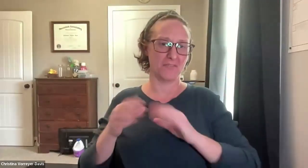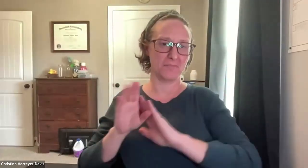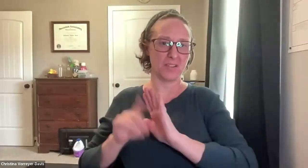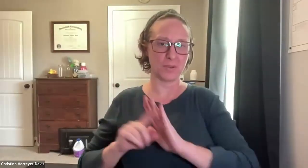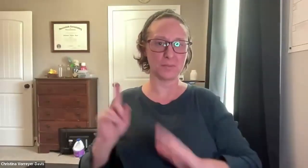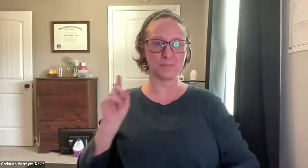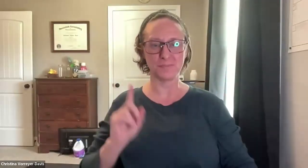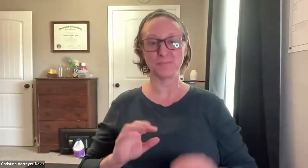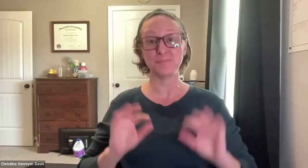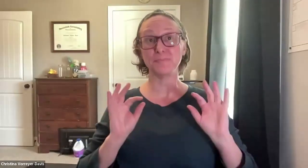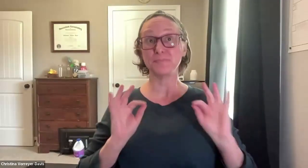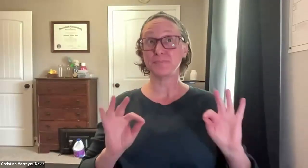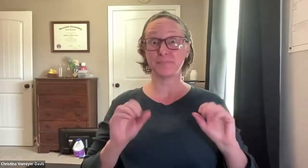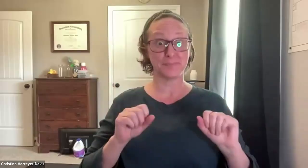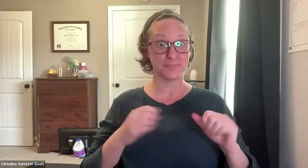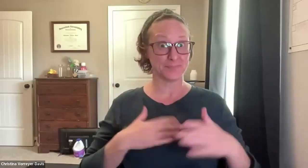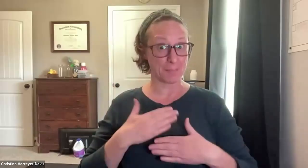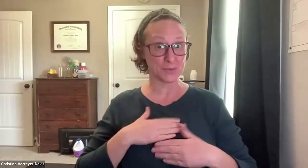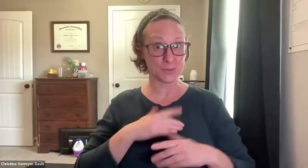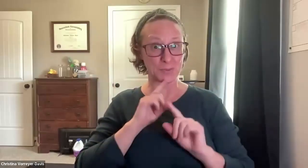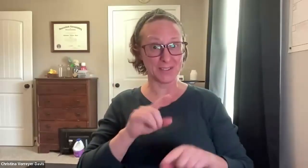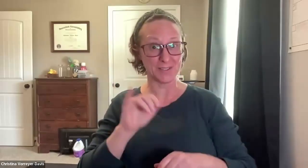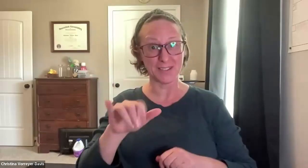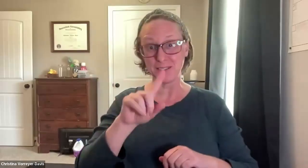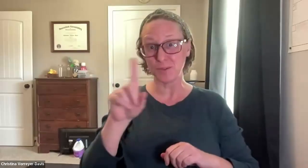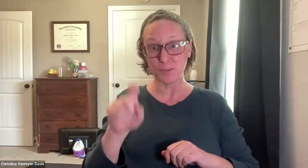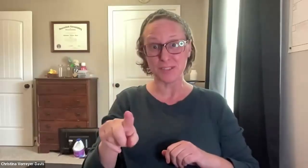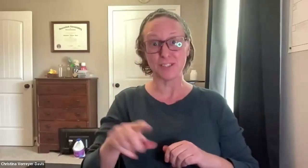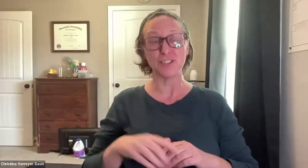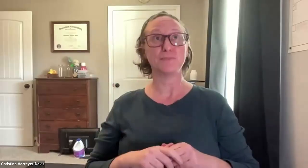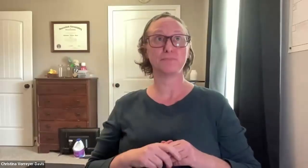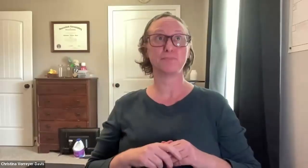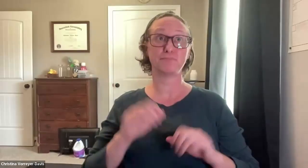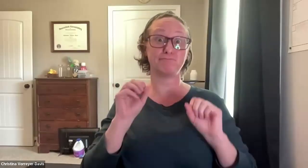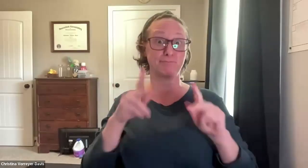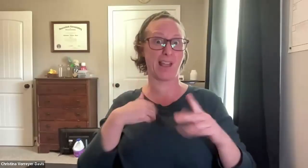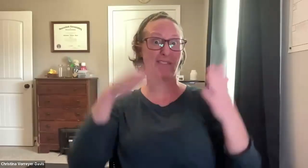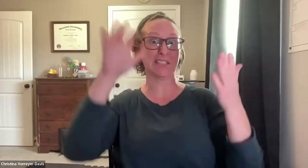And you can see the back of my office as a background. So I'm happy to respond to that question.